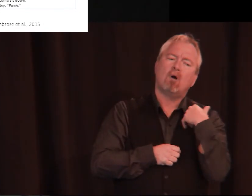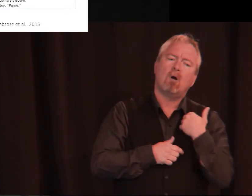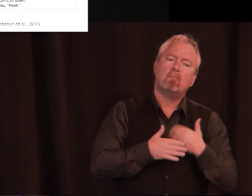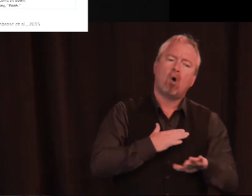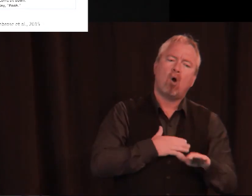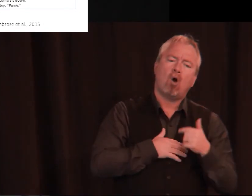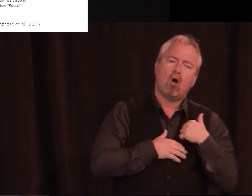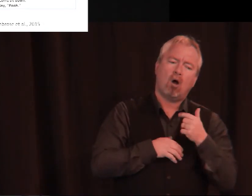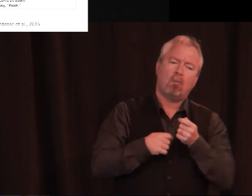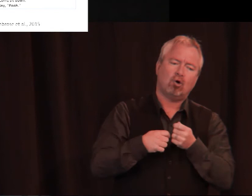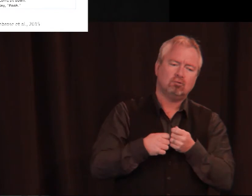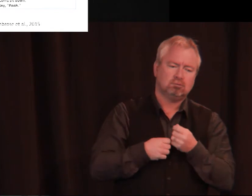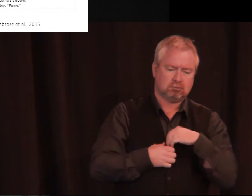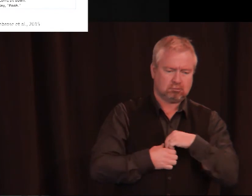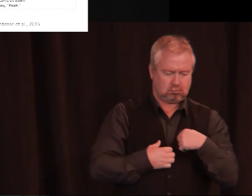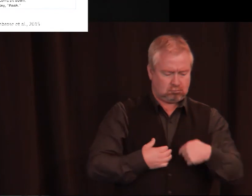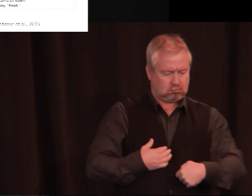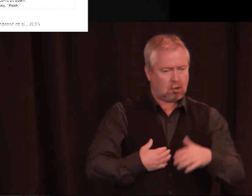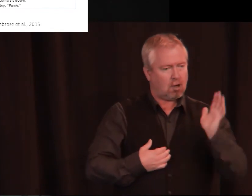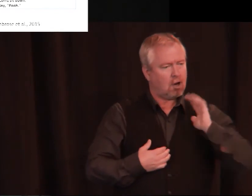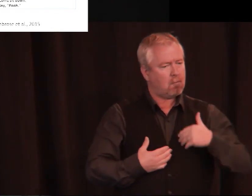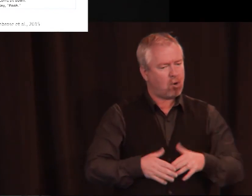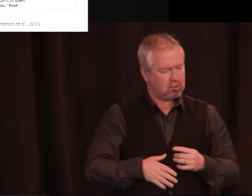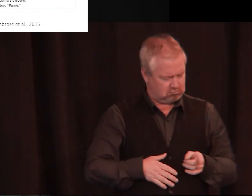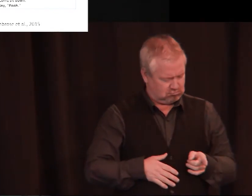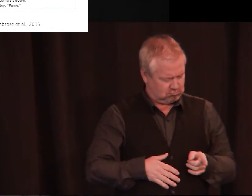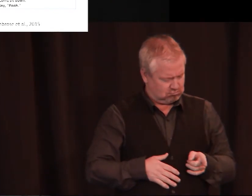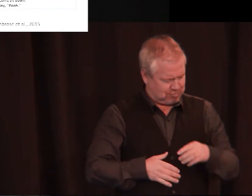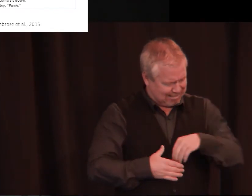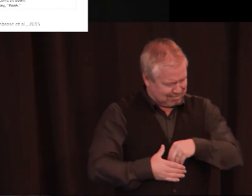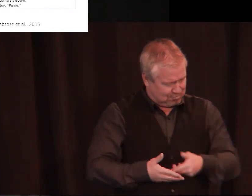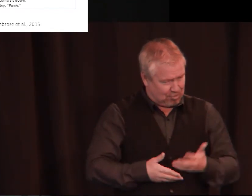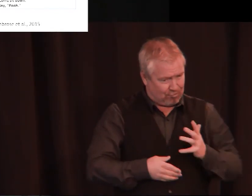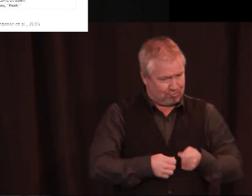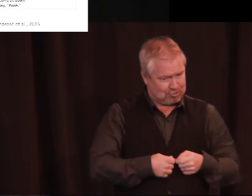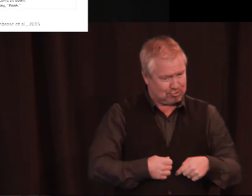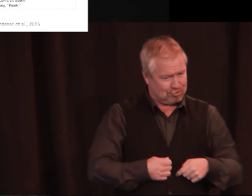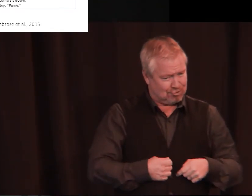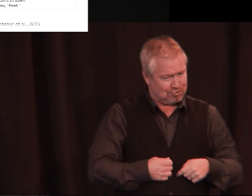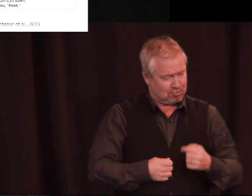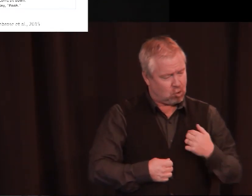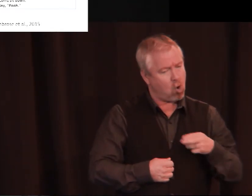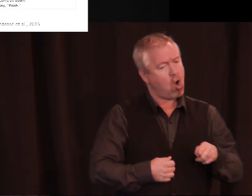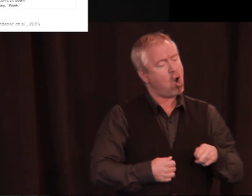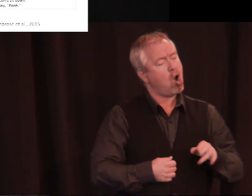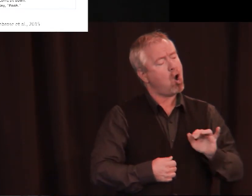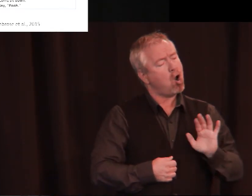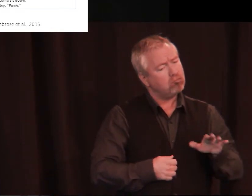And what's nice about that is, the mom just rolls with it. She says, oh, and did the place look like this?